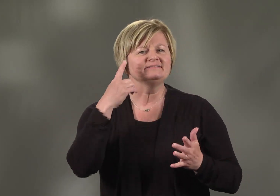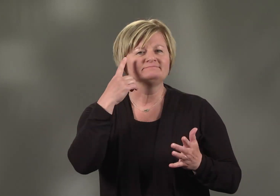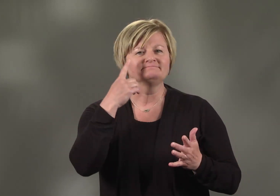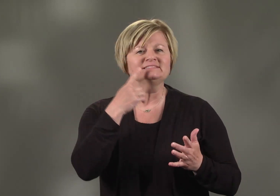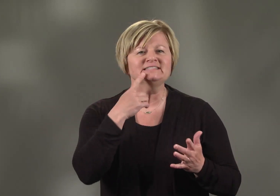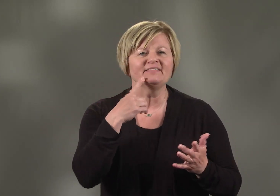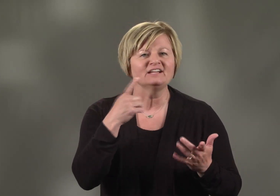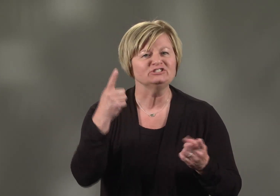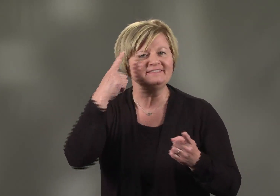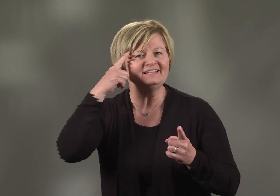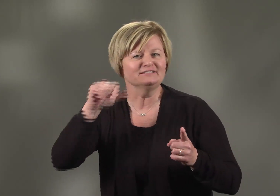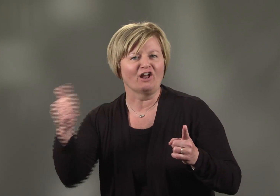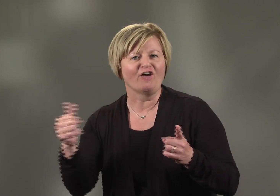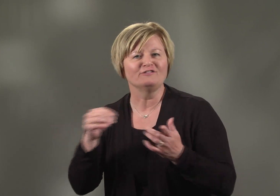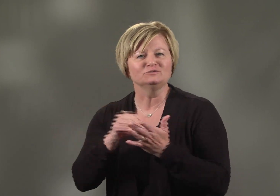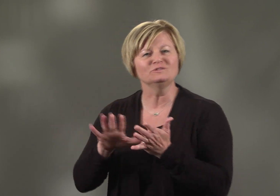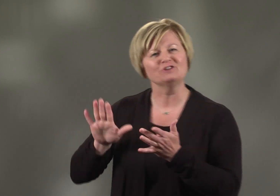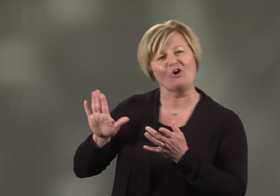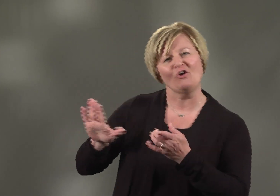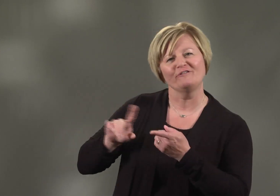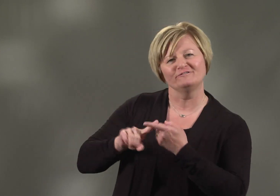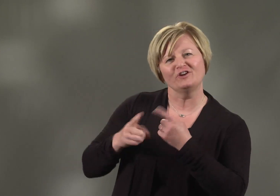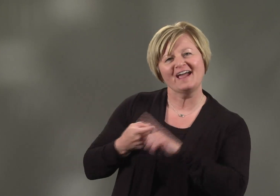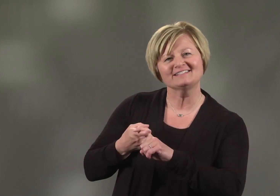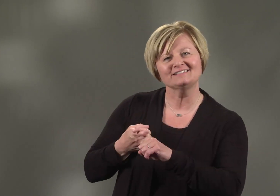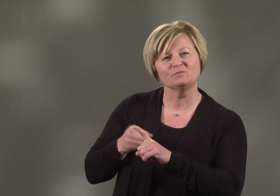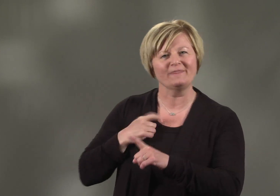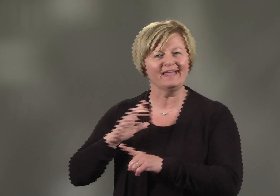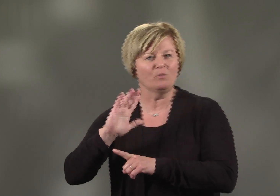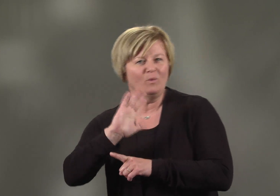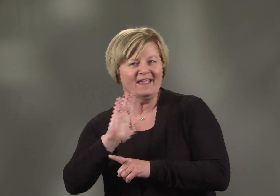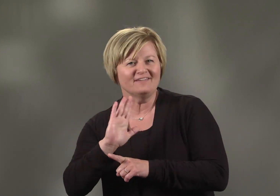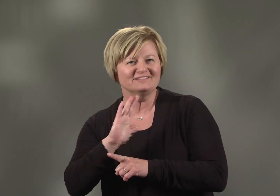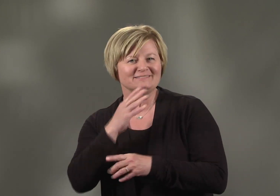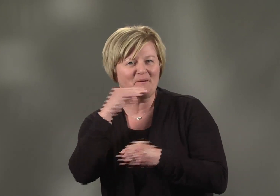The student thinks that other students are friends with her when they wave and smile at her